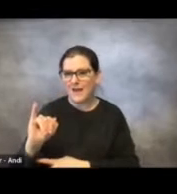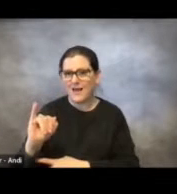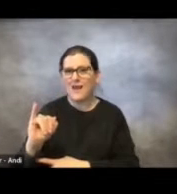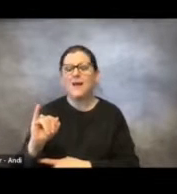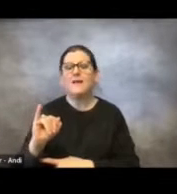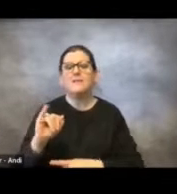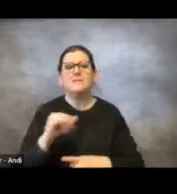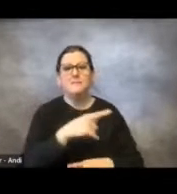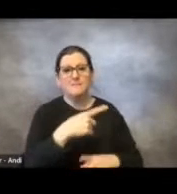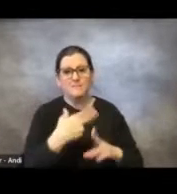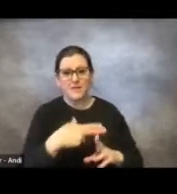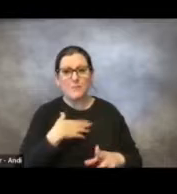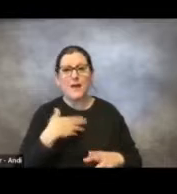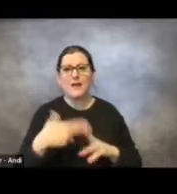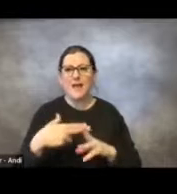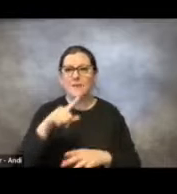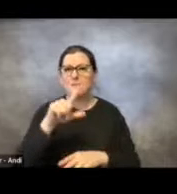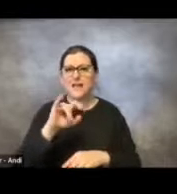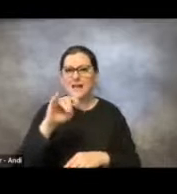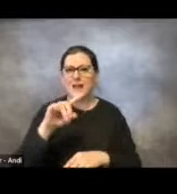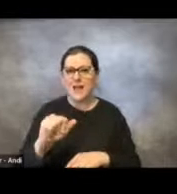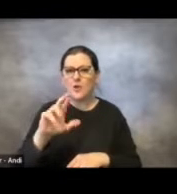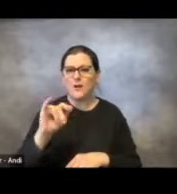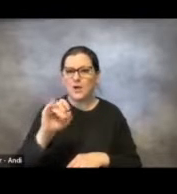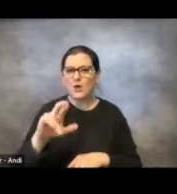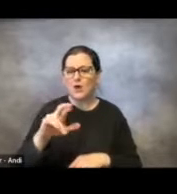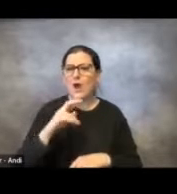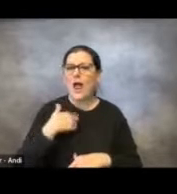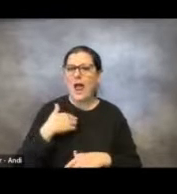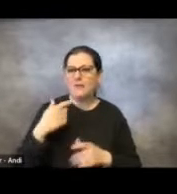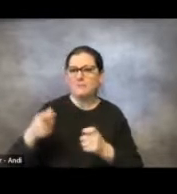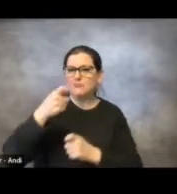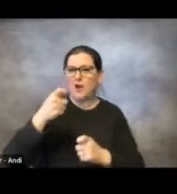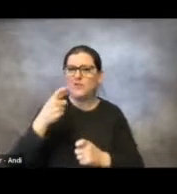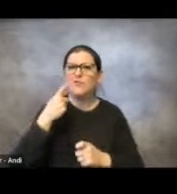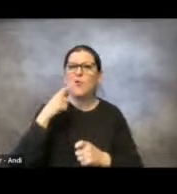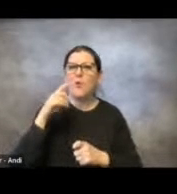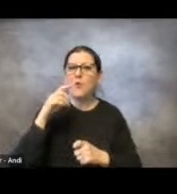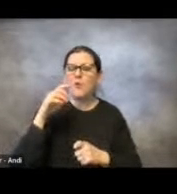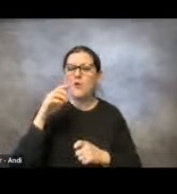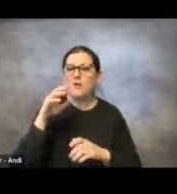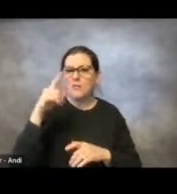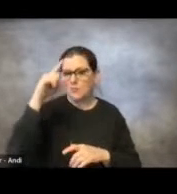name is Zaisa Ricker, and I am the Director of Strategic Partnerships and Policy for the National Association of State